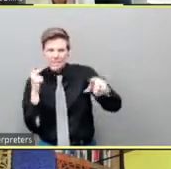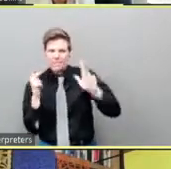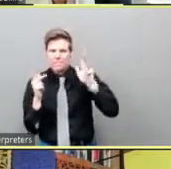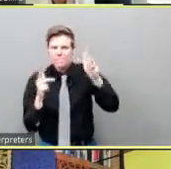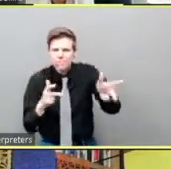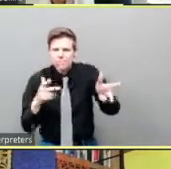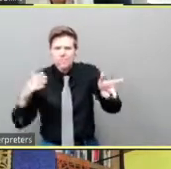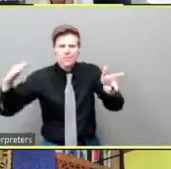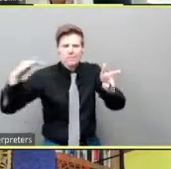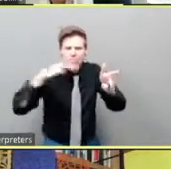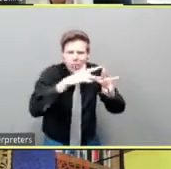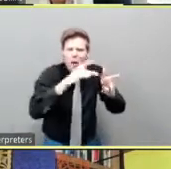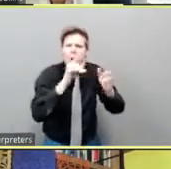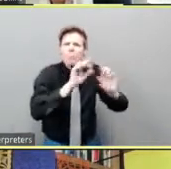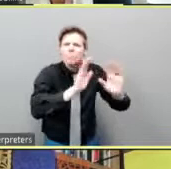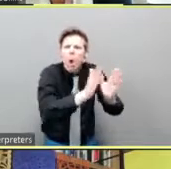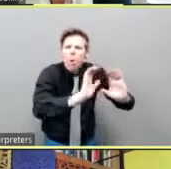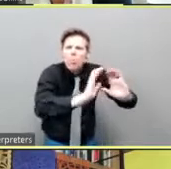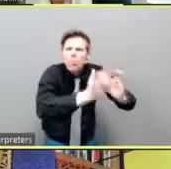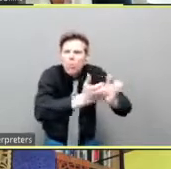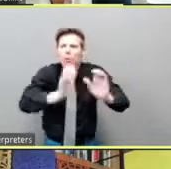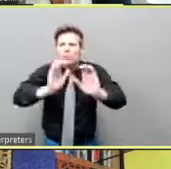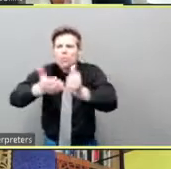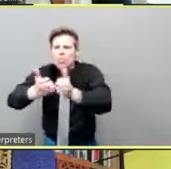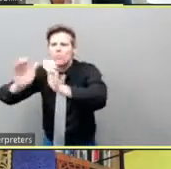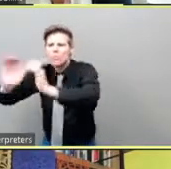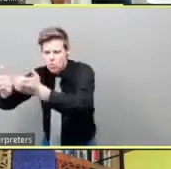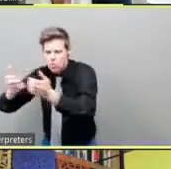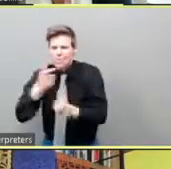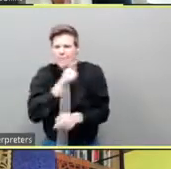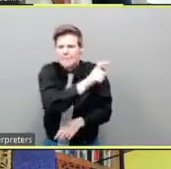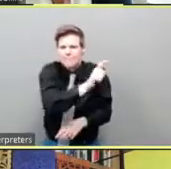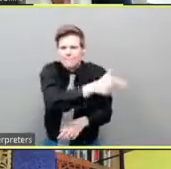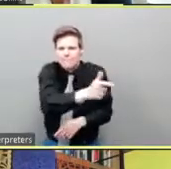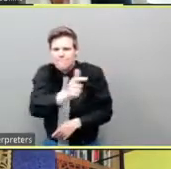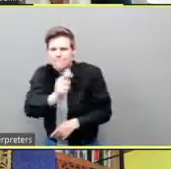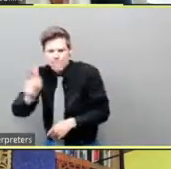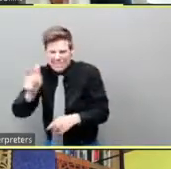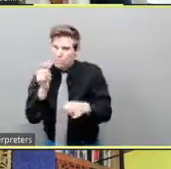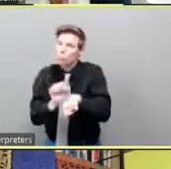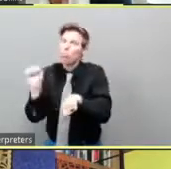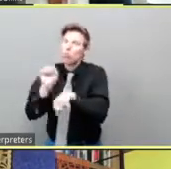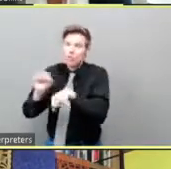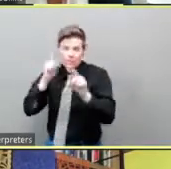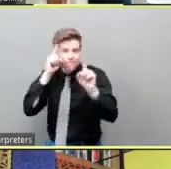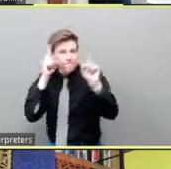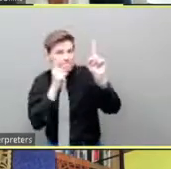everyone's effort to get shots and arms and we really encourage all of new mexicans to get their vaccine.